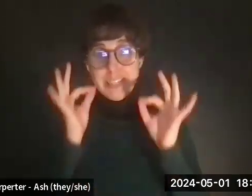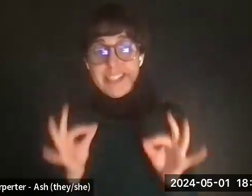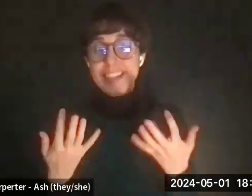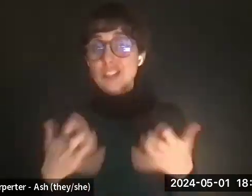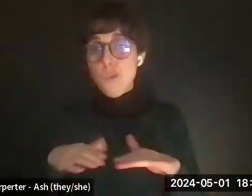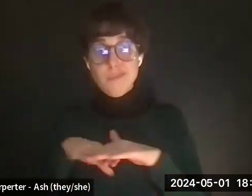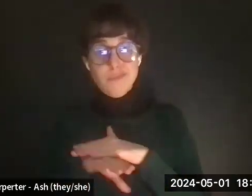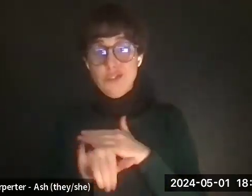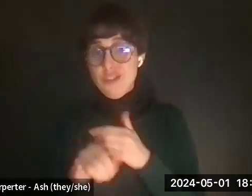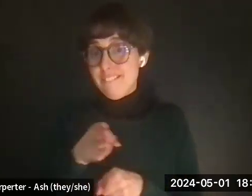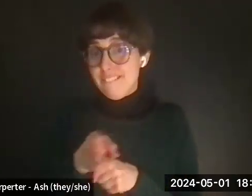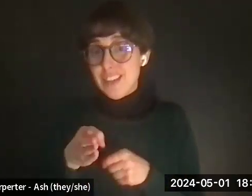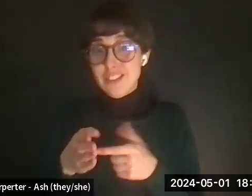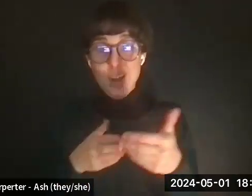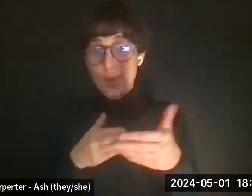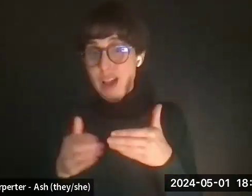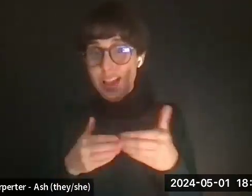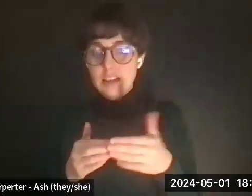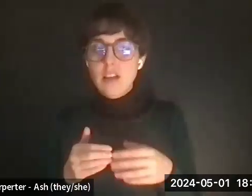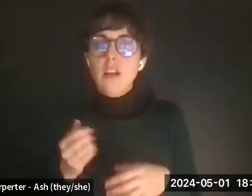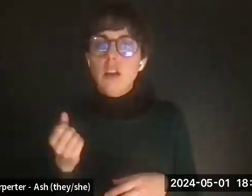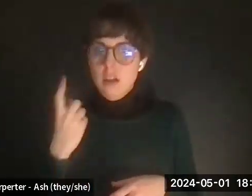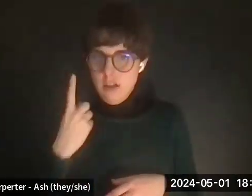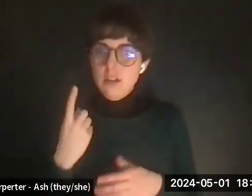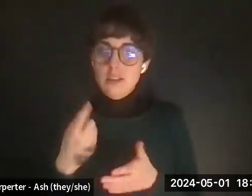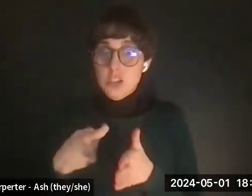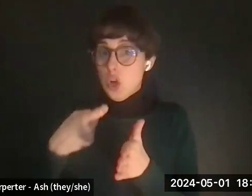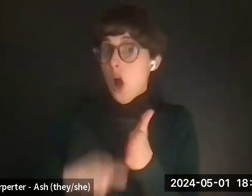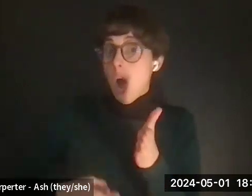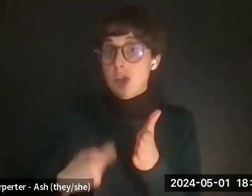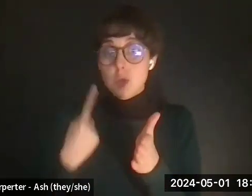of supervision is really prohibitive for many.